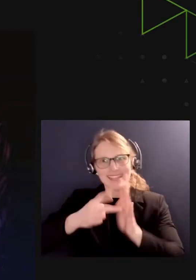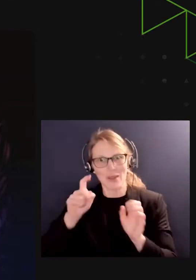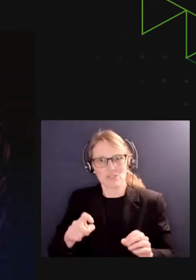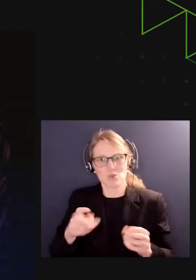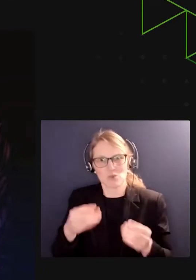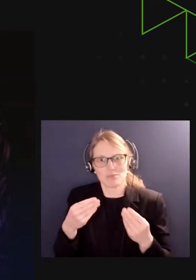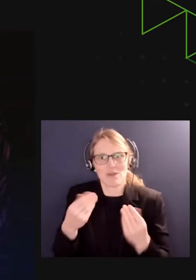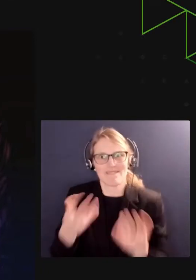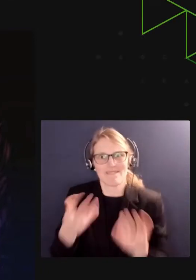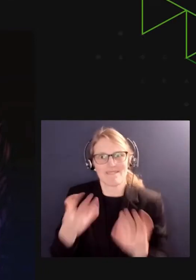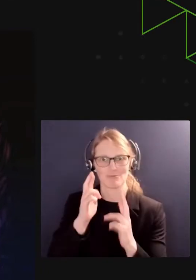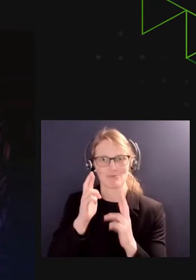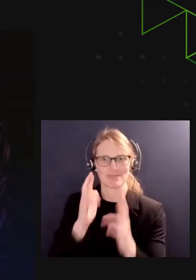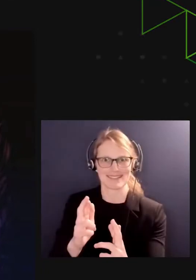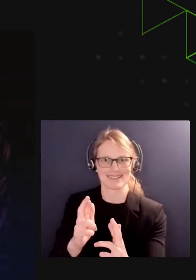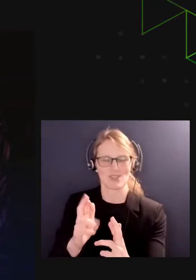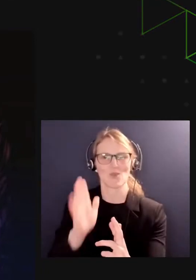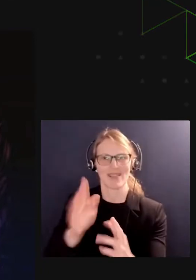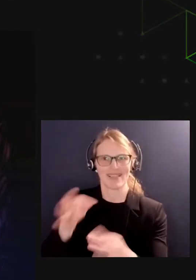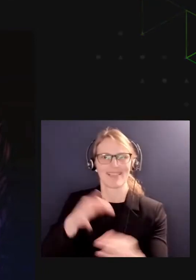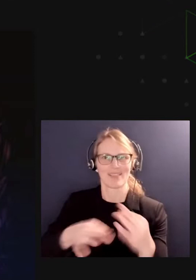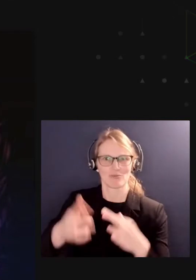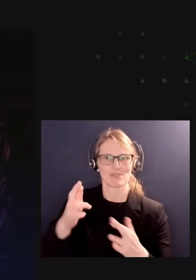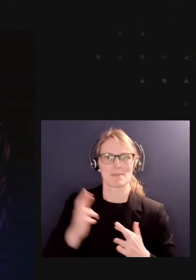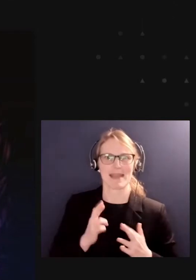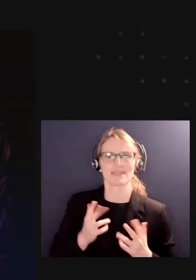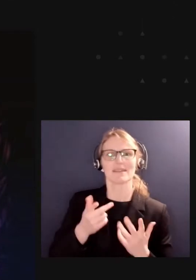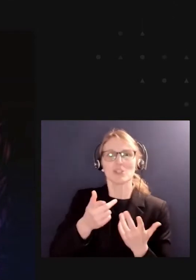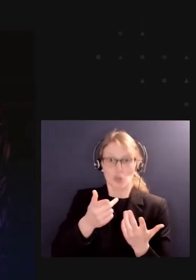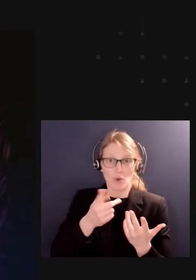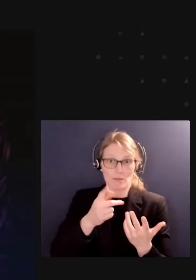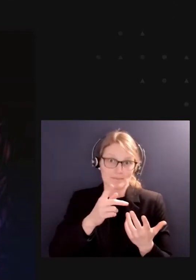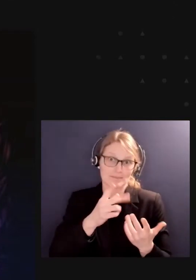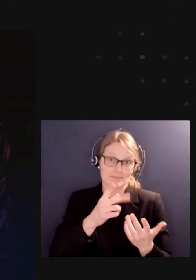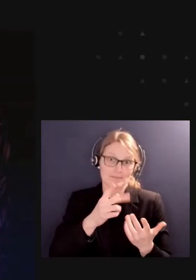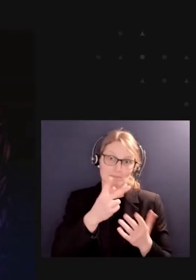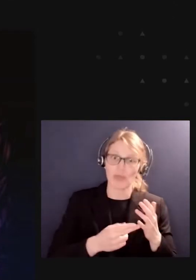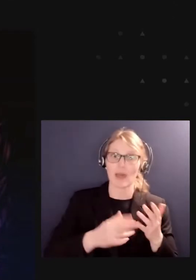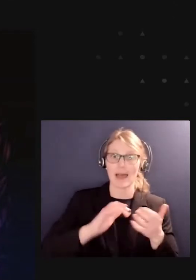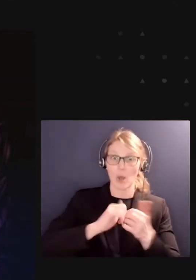you might see that start to show up both in the way people interact with each other and ultimately, maybe even in your products.